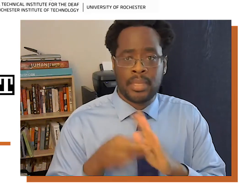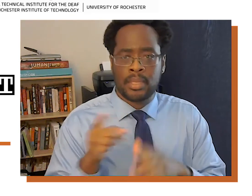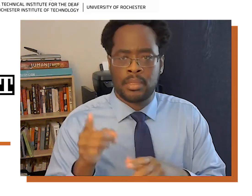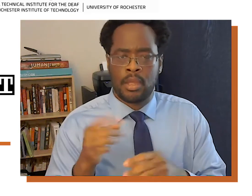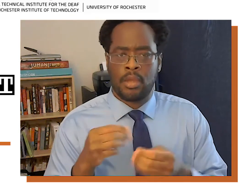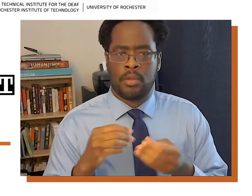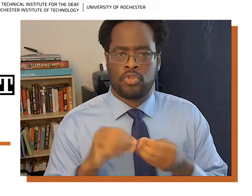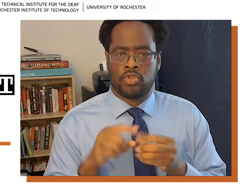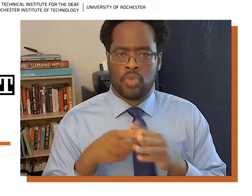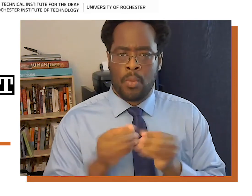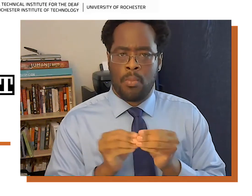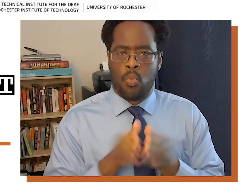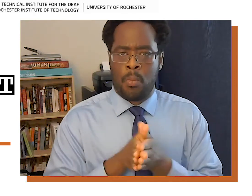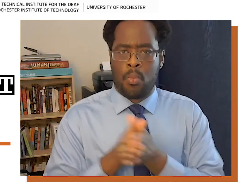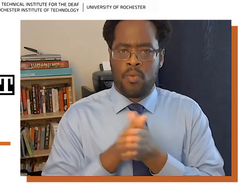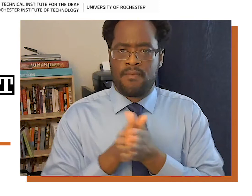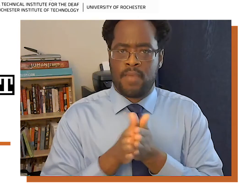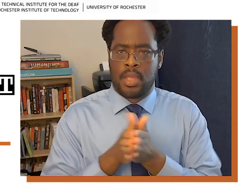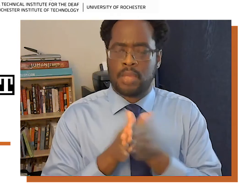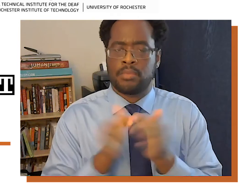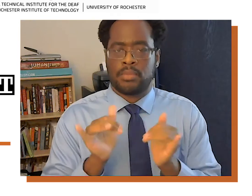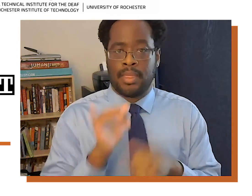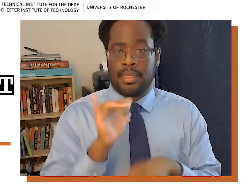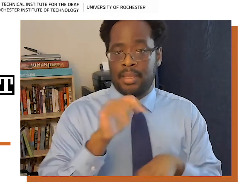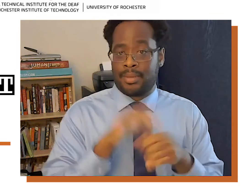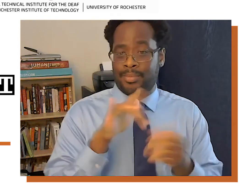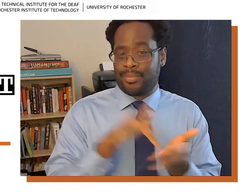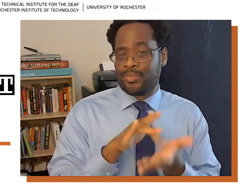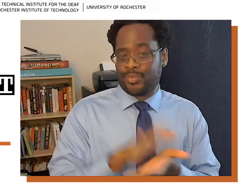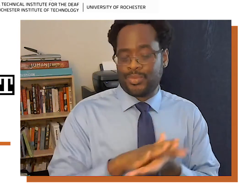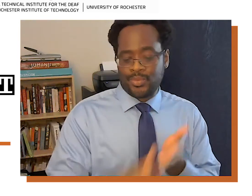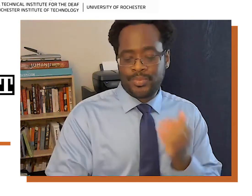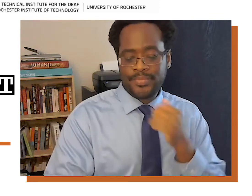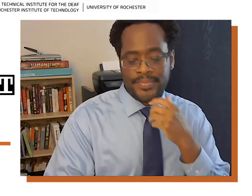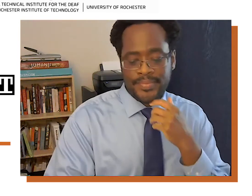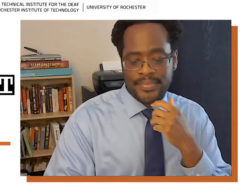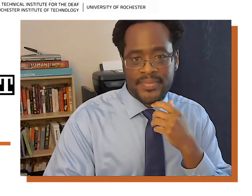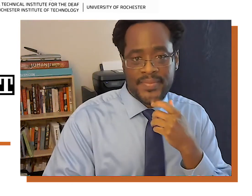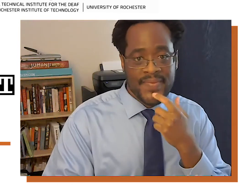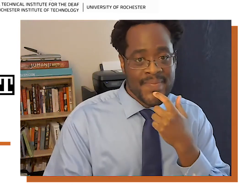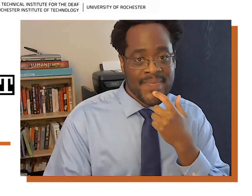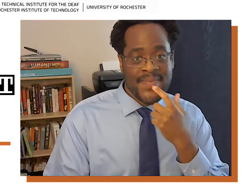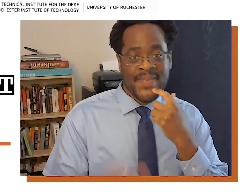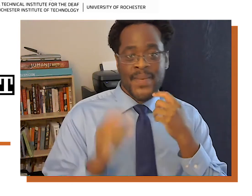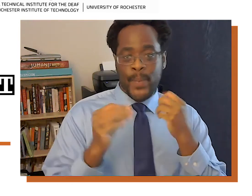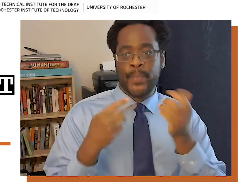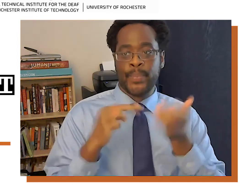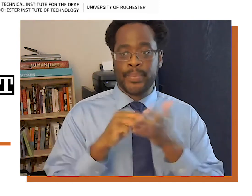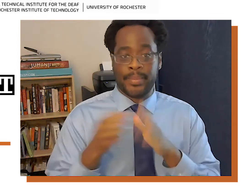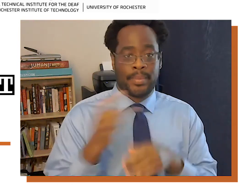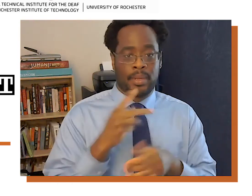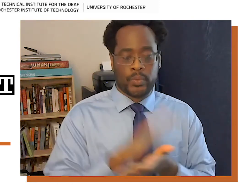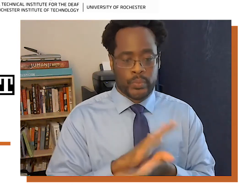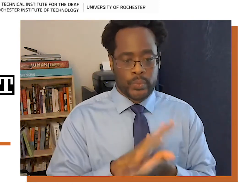so I actually gained more motivation when I was in middle school from seeing the success of my brother...